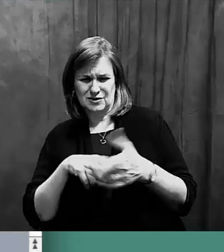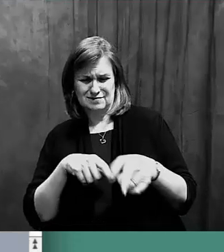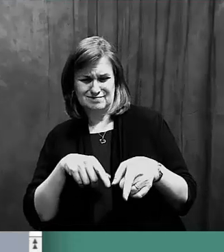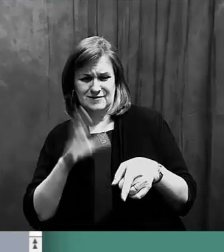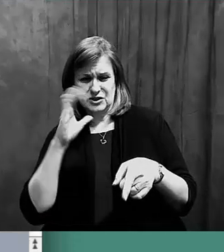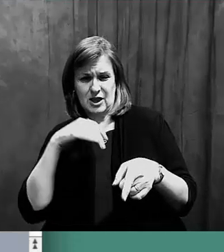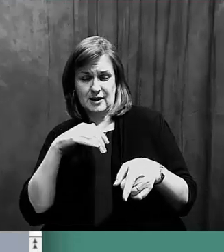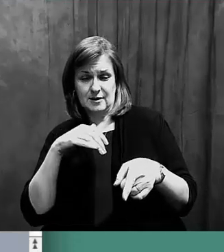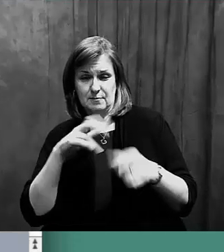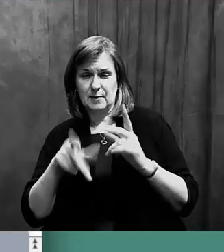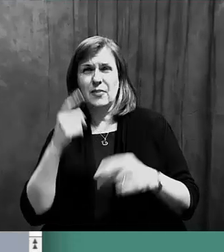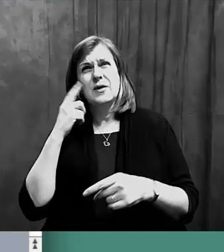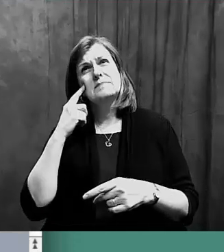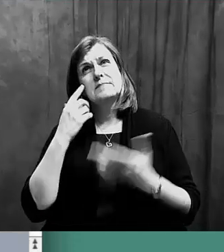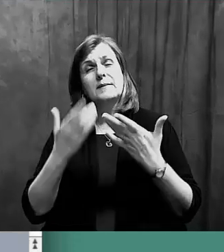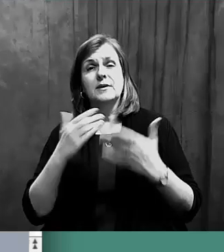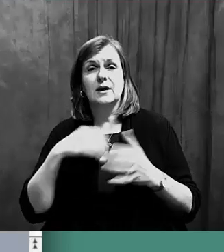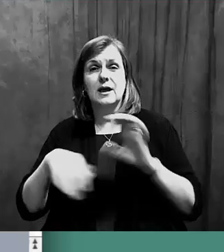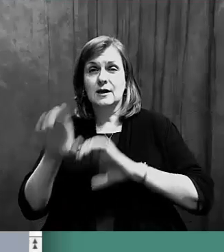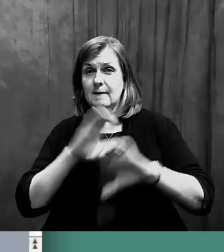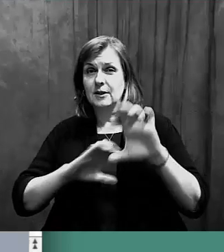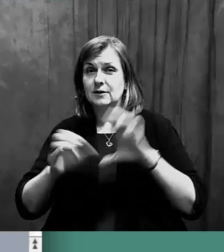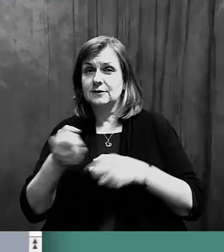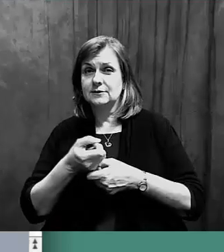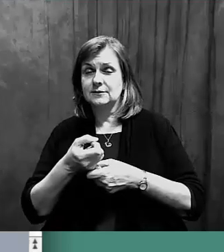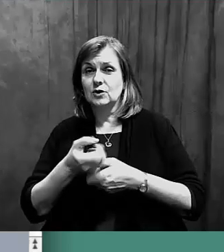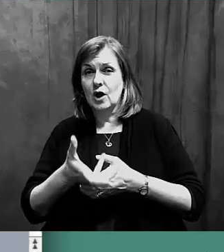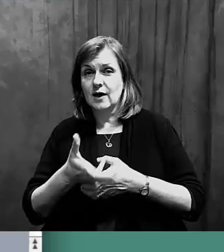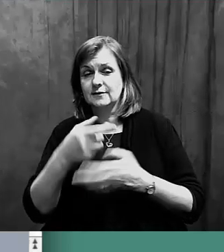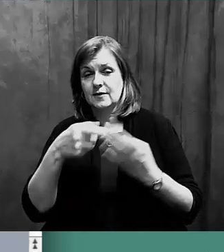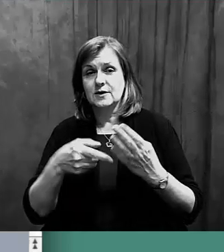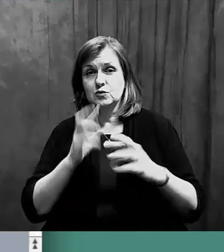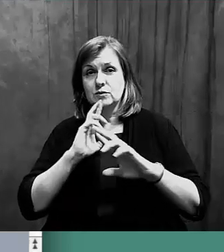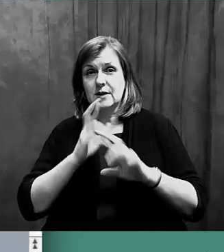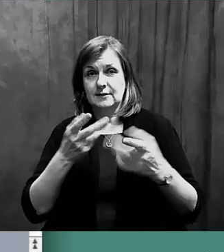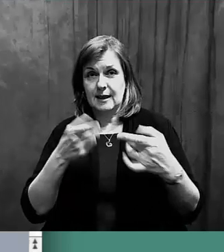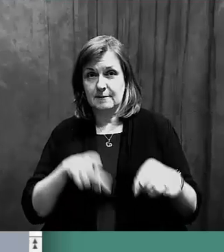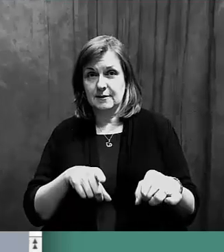made people start to think that there were chemicals controlling some of these responses